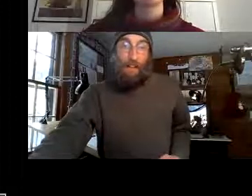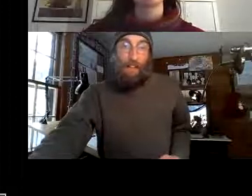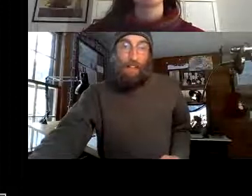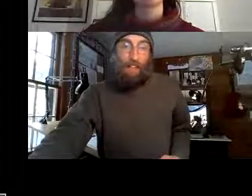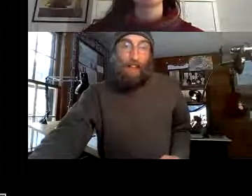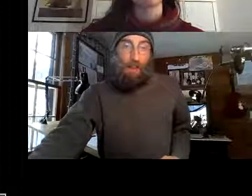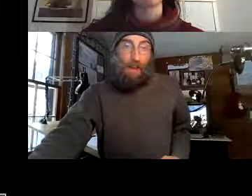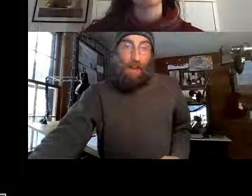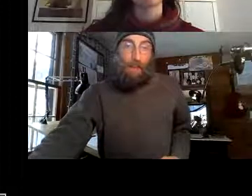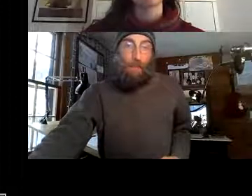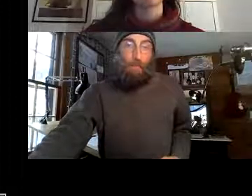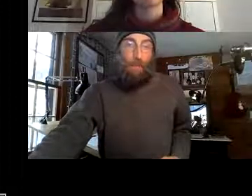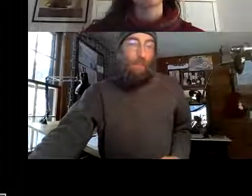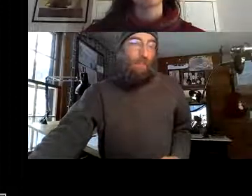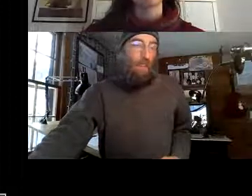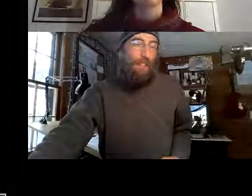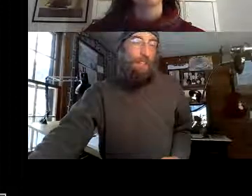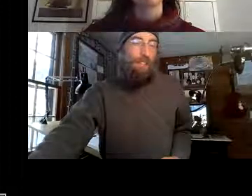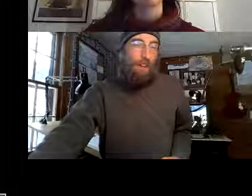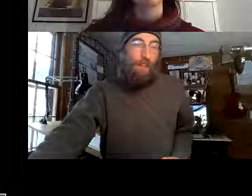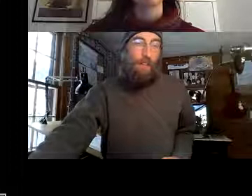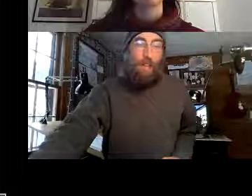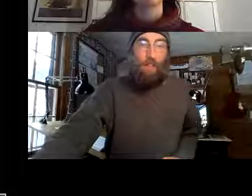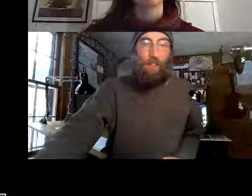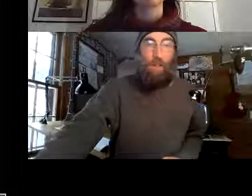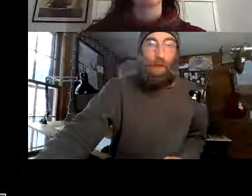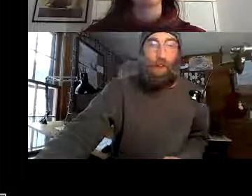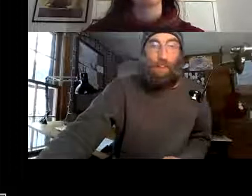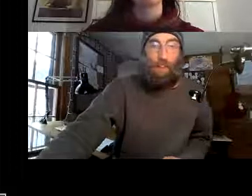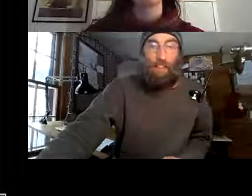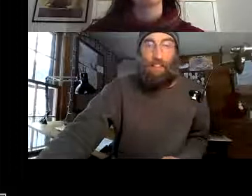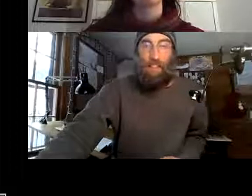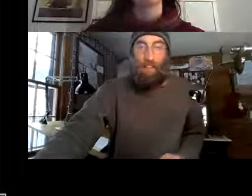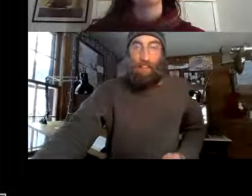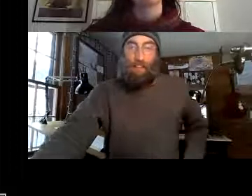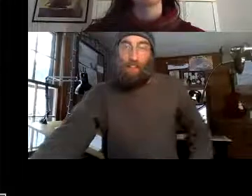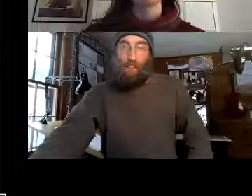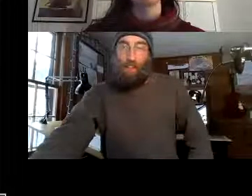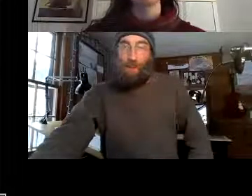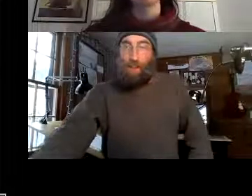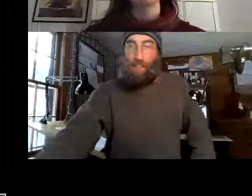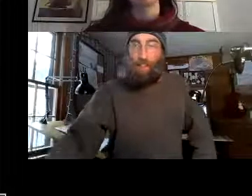at a time when they were just starting to be able to uh, enlist in the U.S.